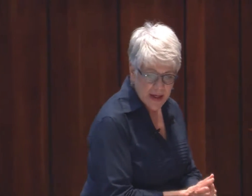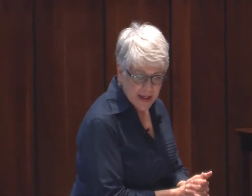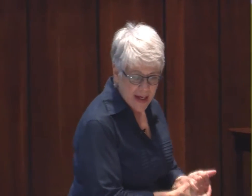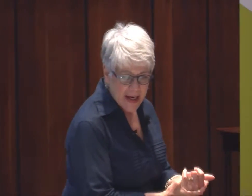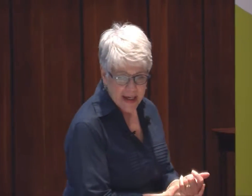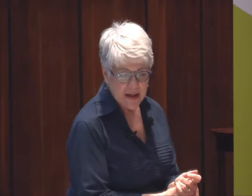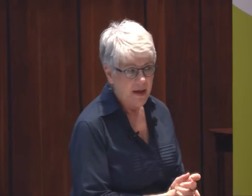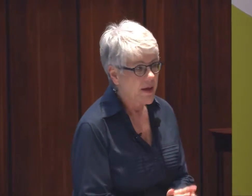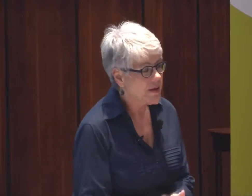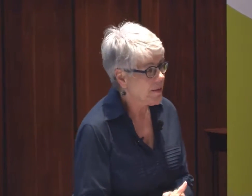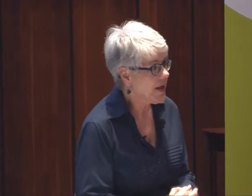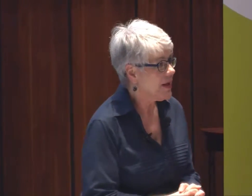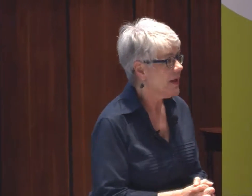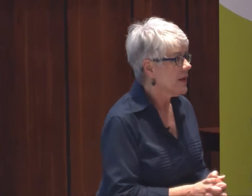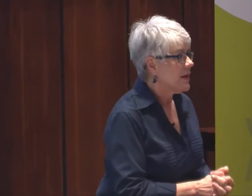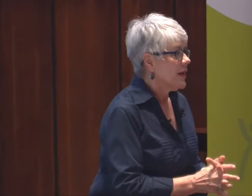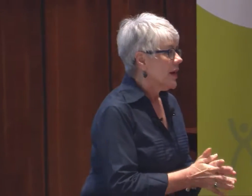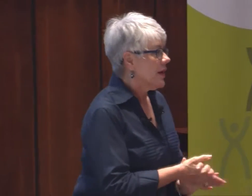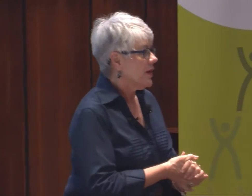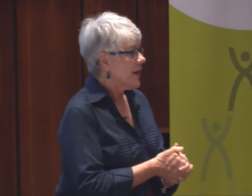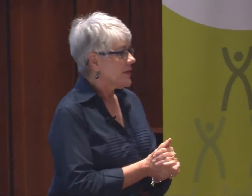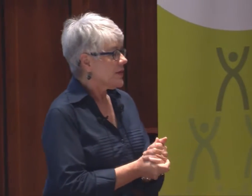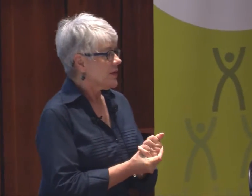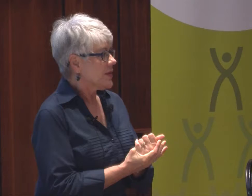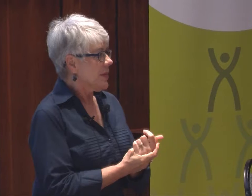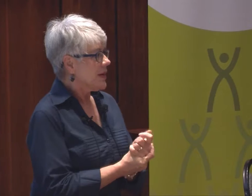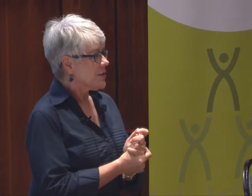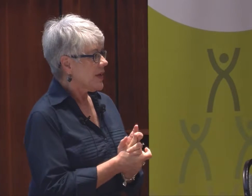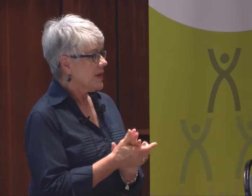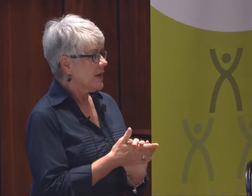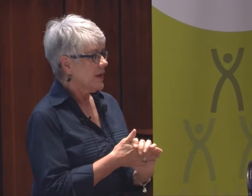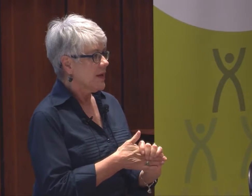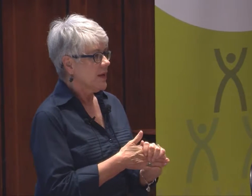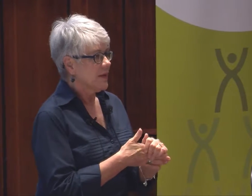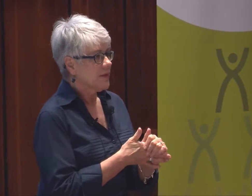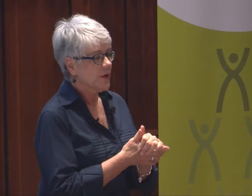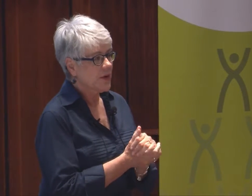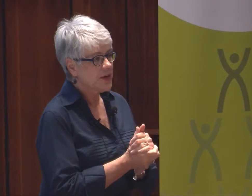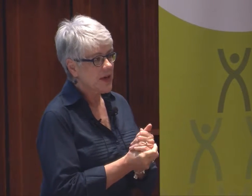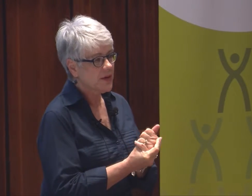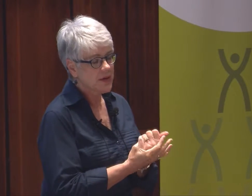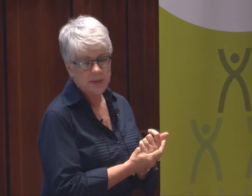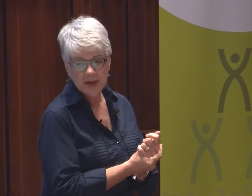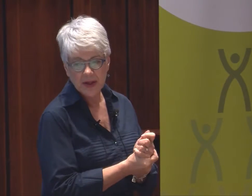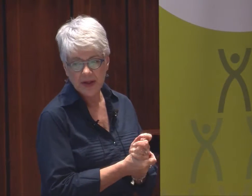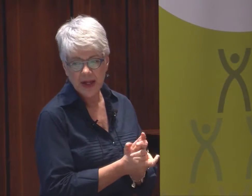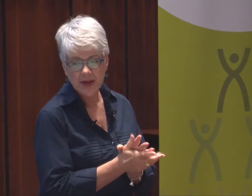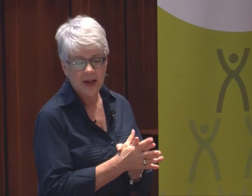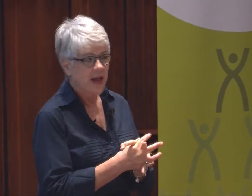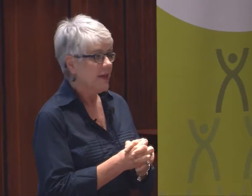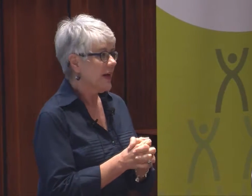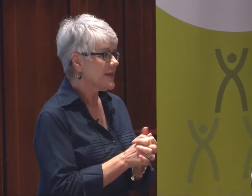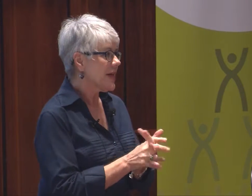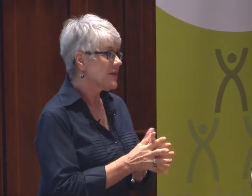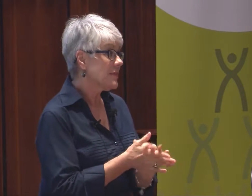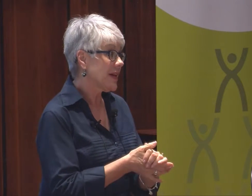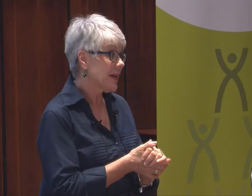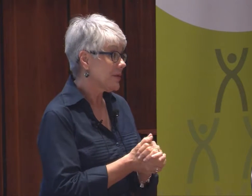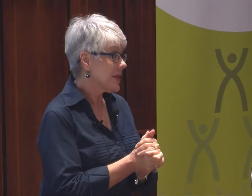he had, to me, you know, as somebody trained in early childhood special education, that sounds to me like routine-